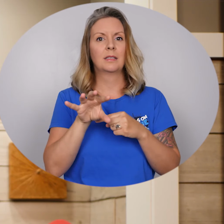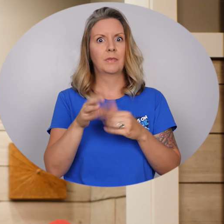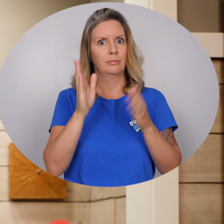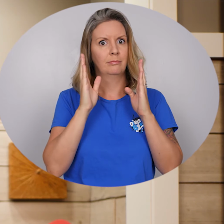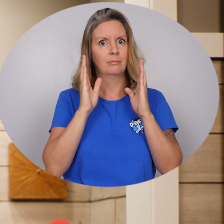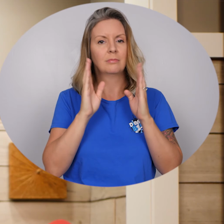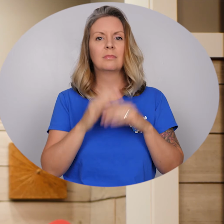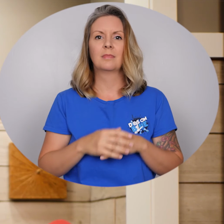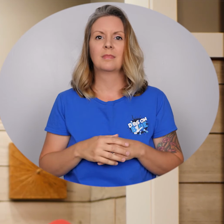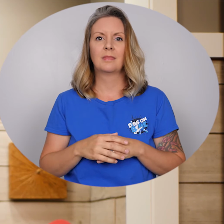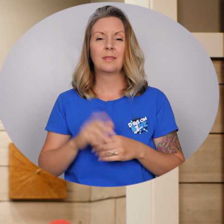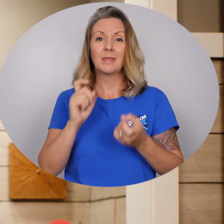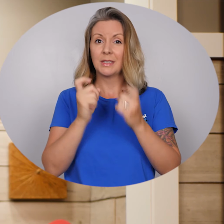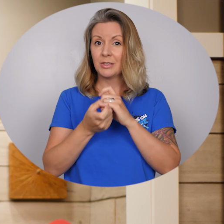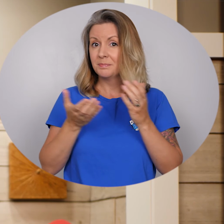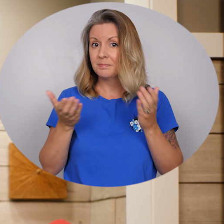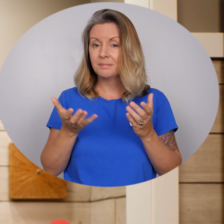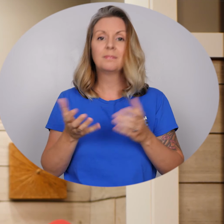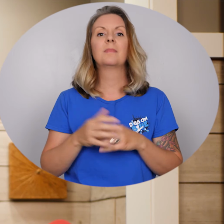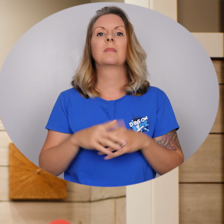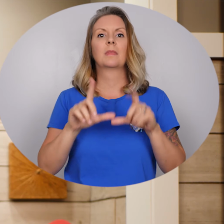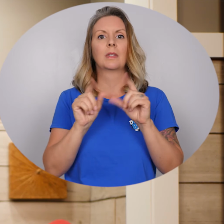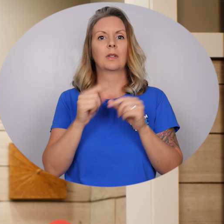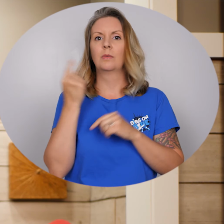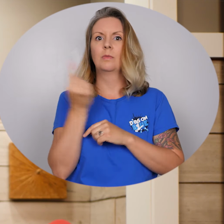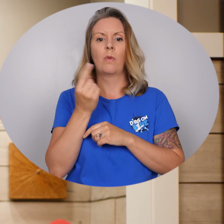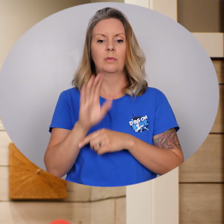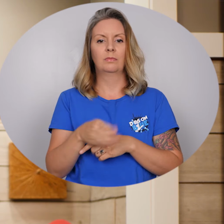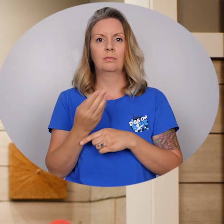to this video. One big change is that your cards are always kept face-up in front of